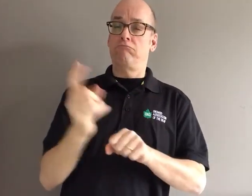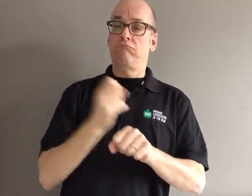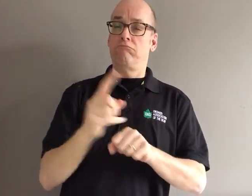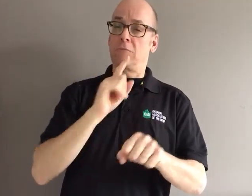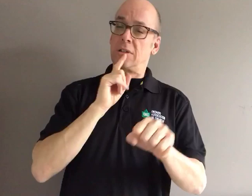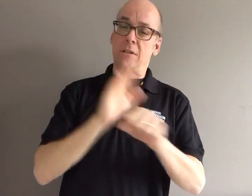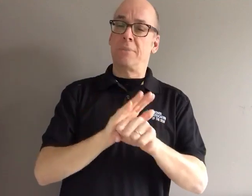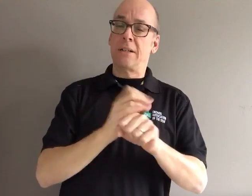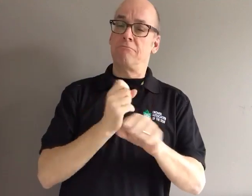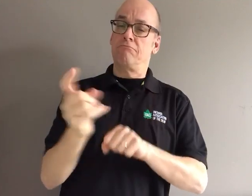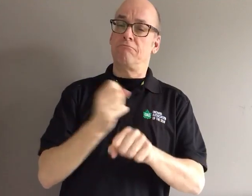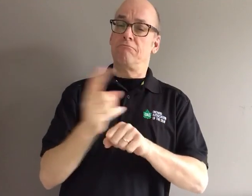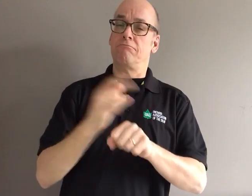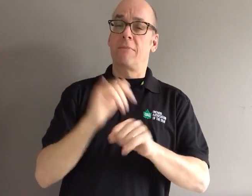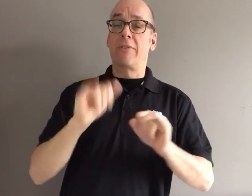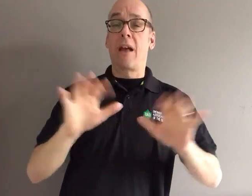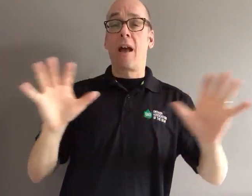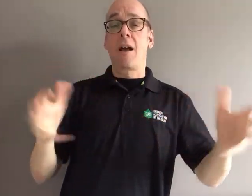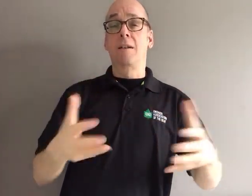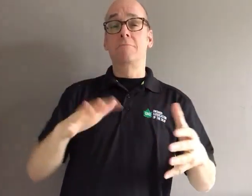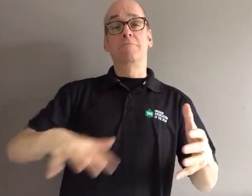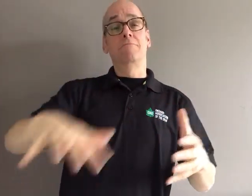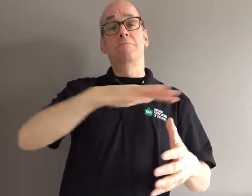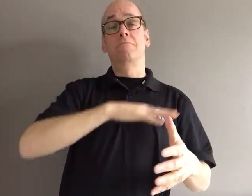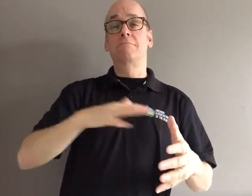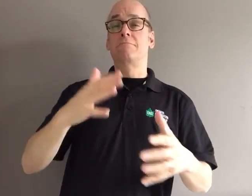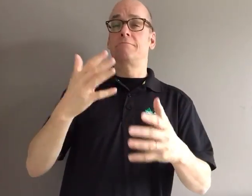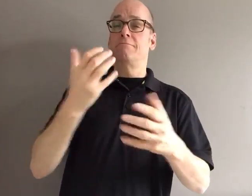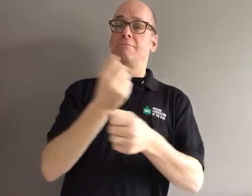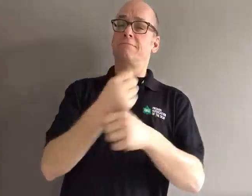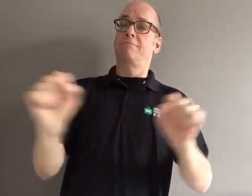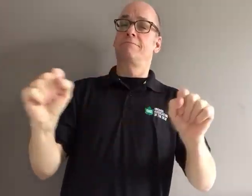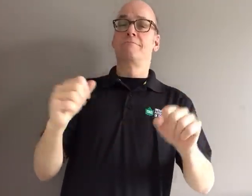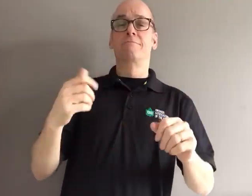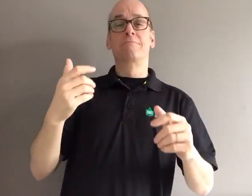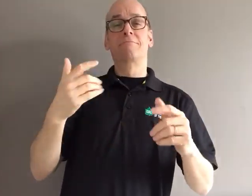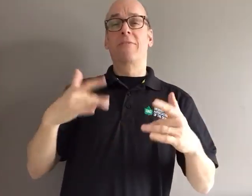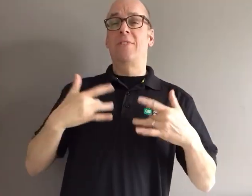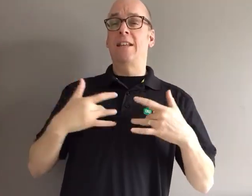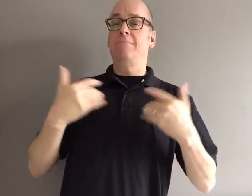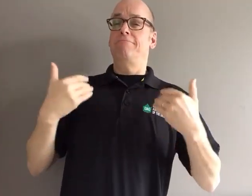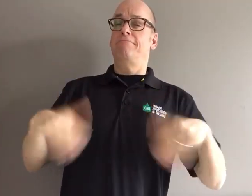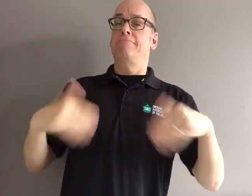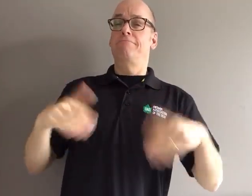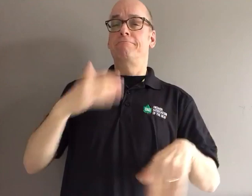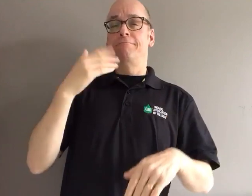and taking place every year since then as a safe Deaf